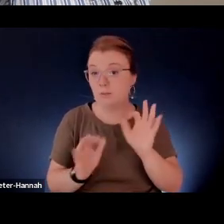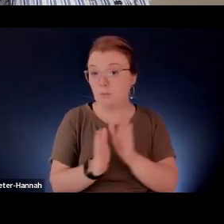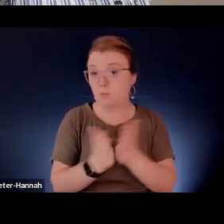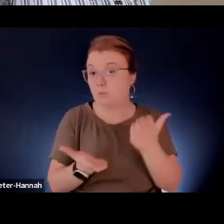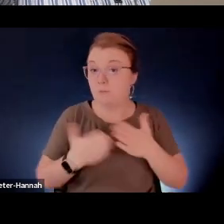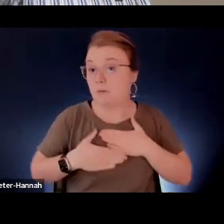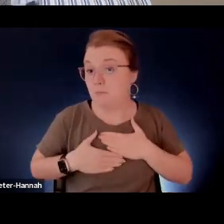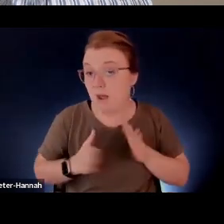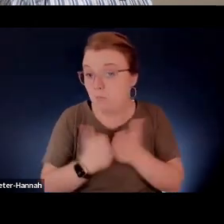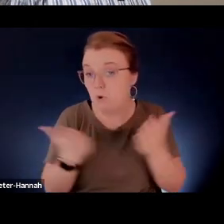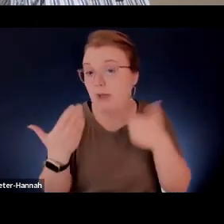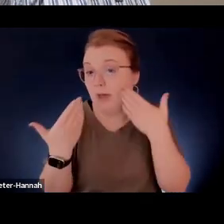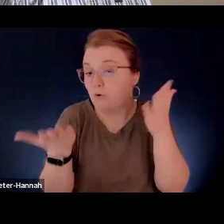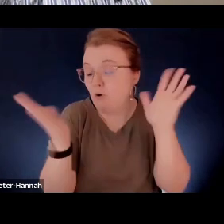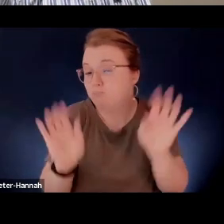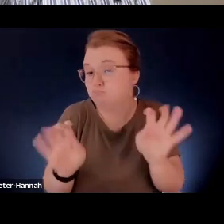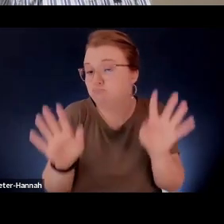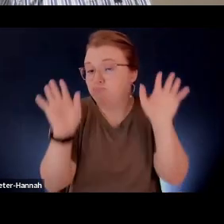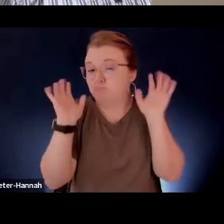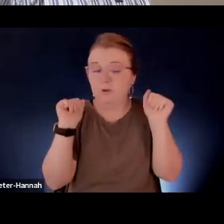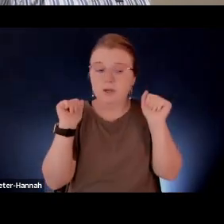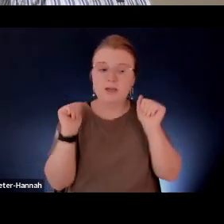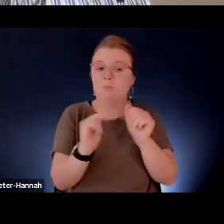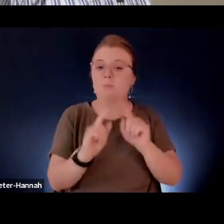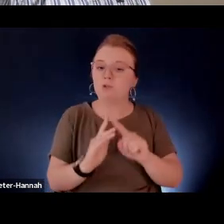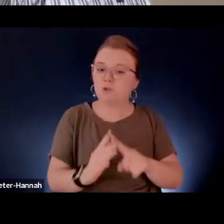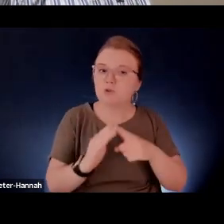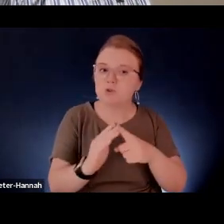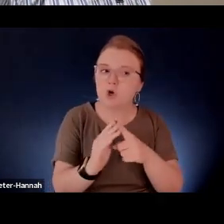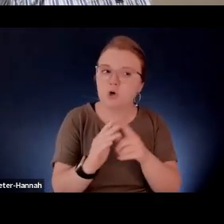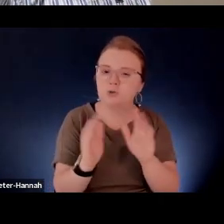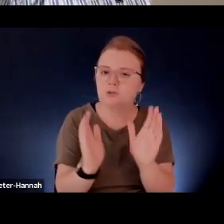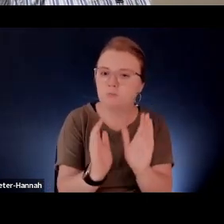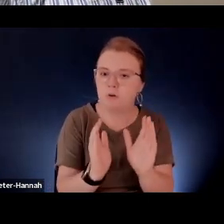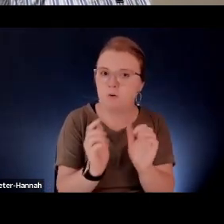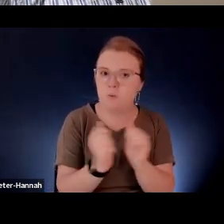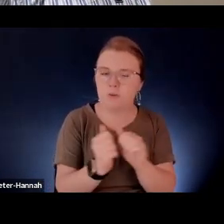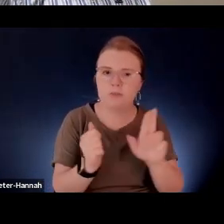And start small, start with a UDL designed lesson, you know,